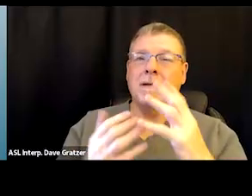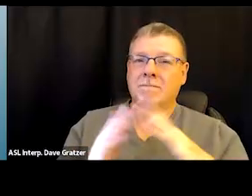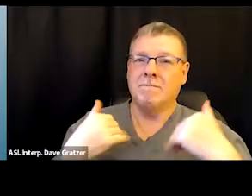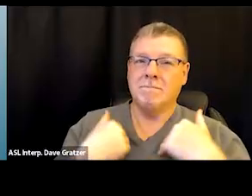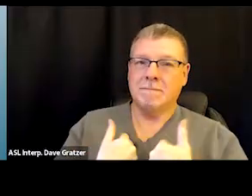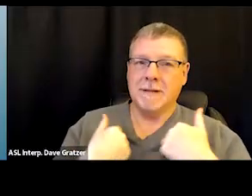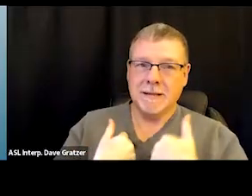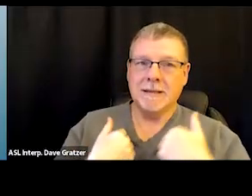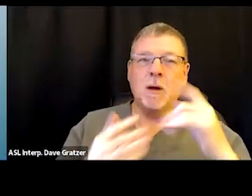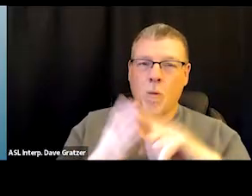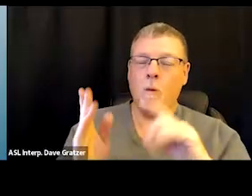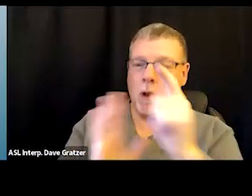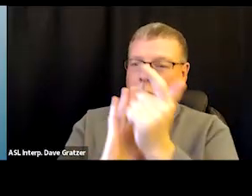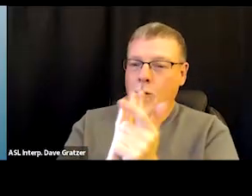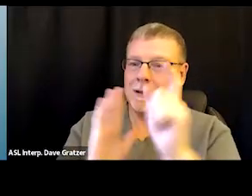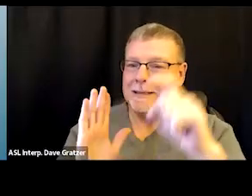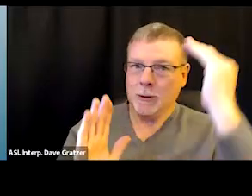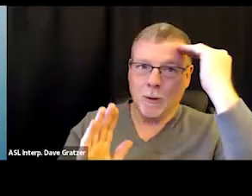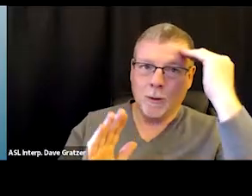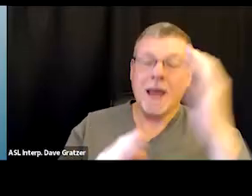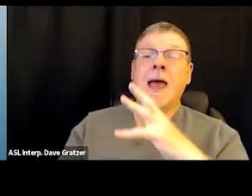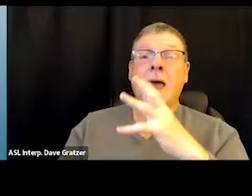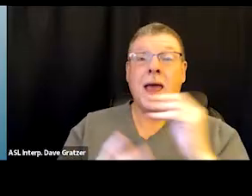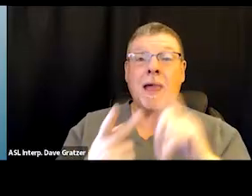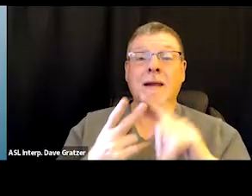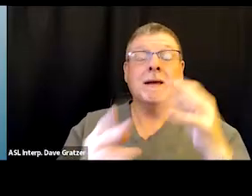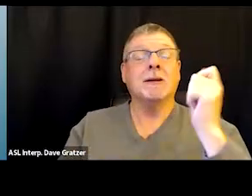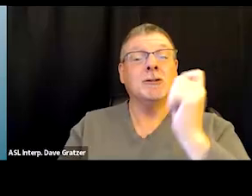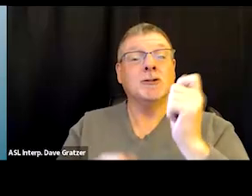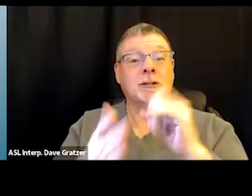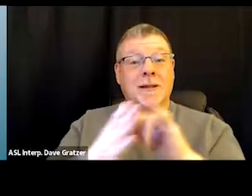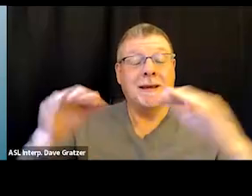to Know, and Justice That Heals: Promoting Behavioral Health, Safeguarding the